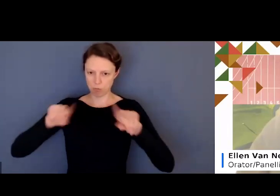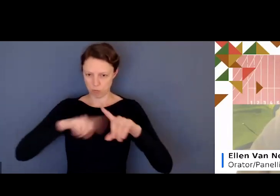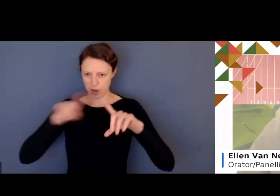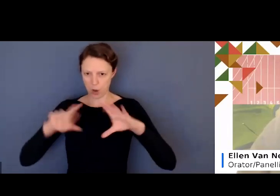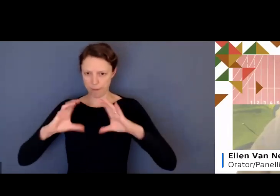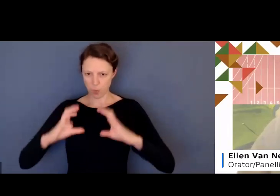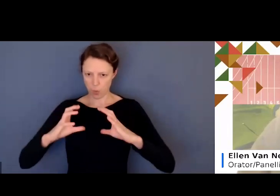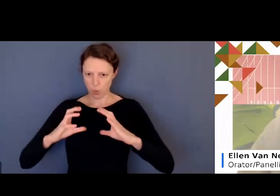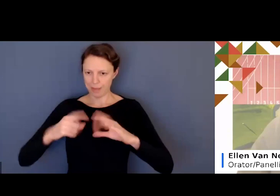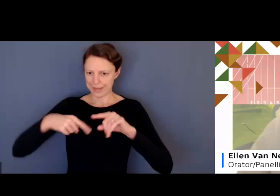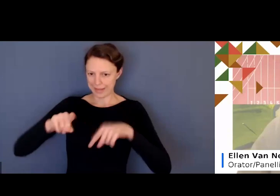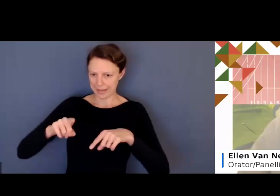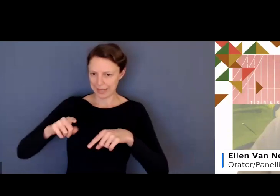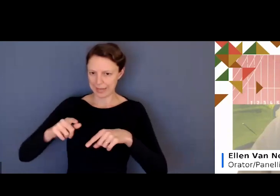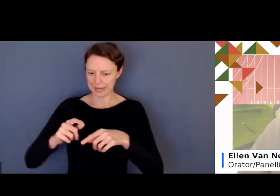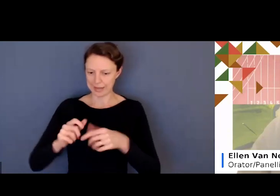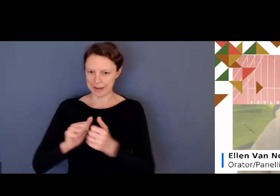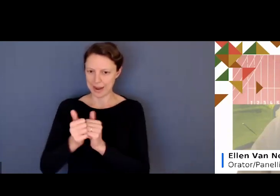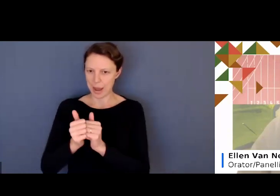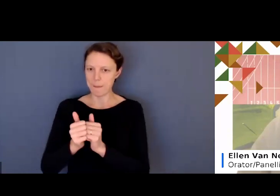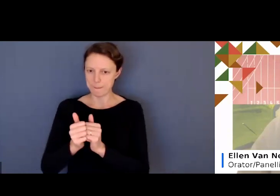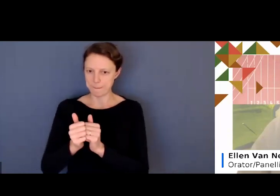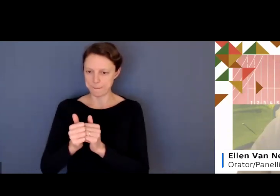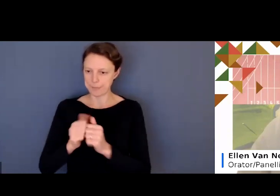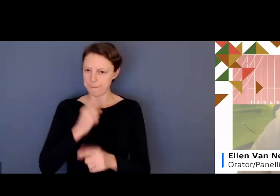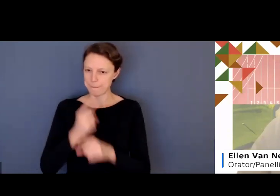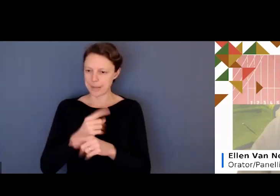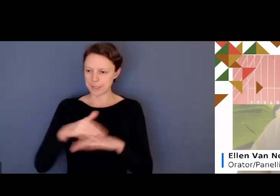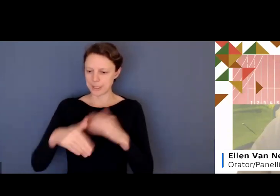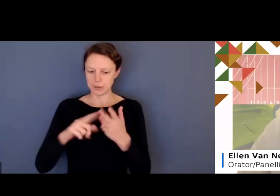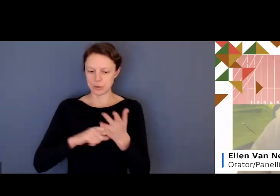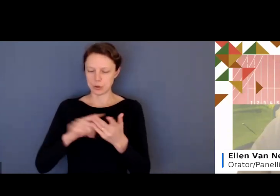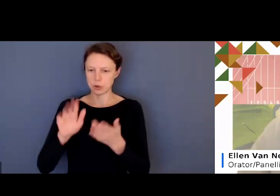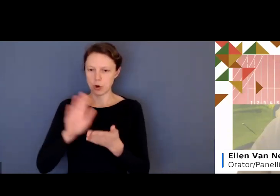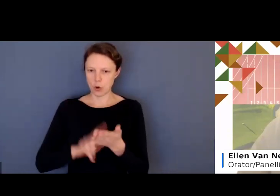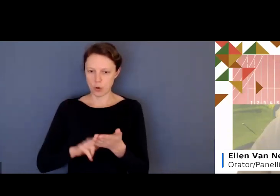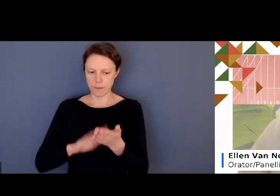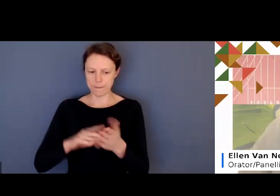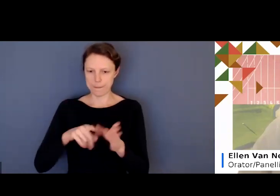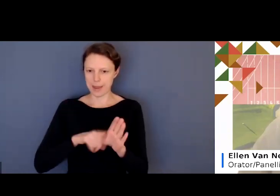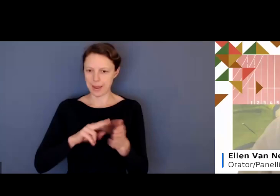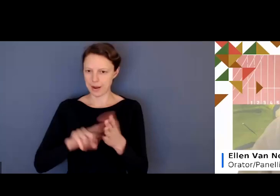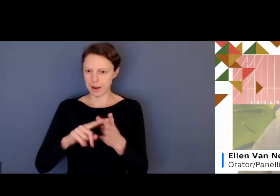mentioned in John Maynard Aboriginal Soccer Tribe. The collective name